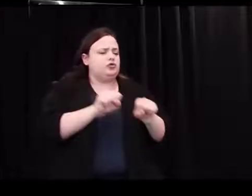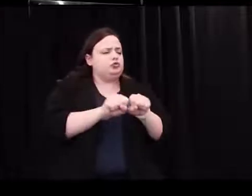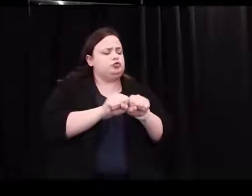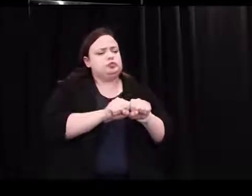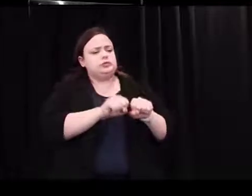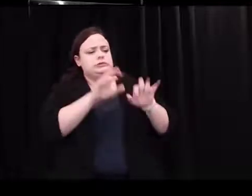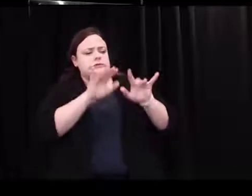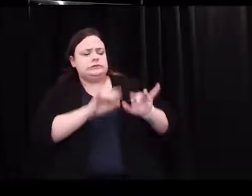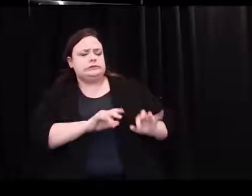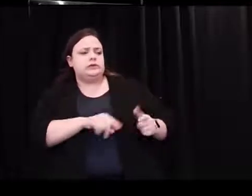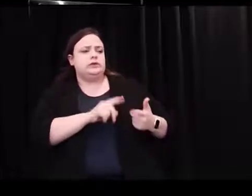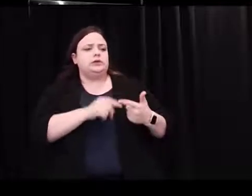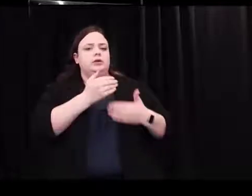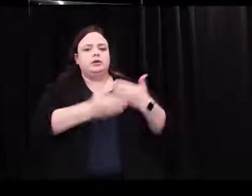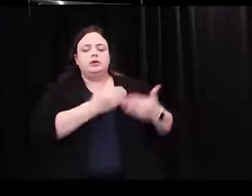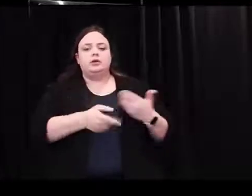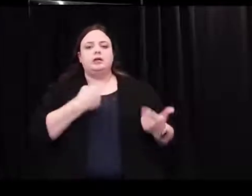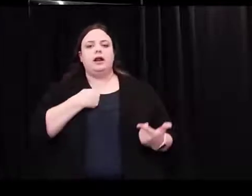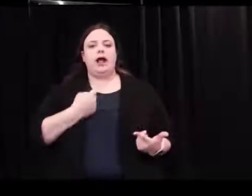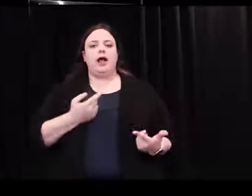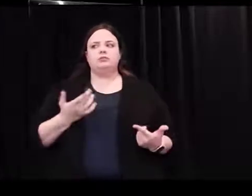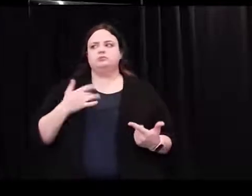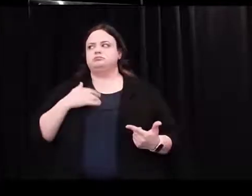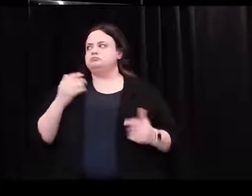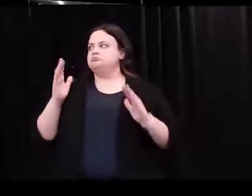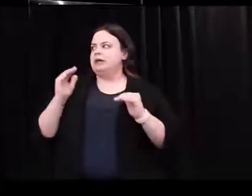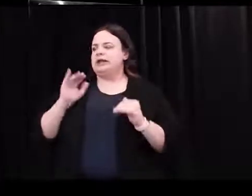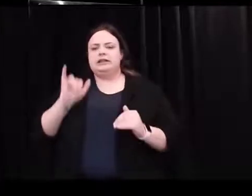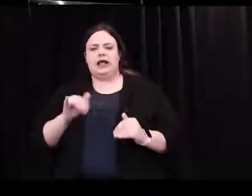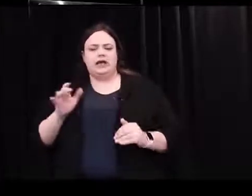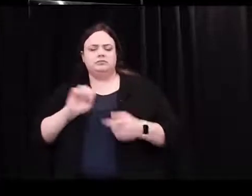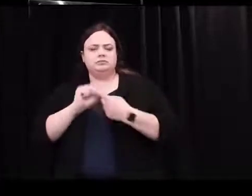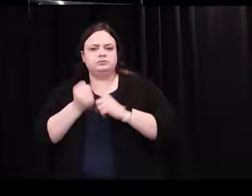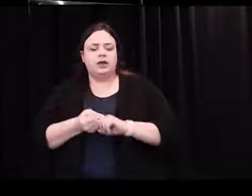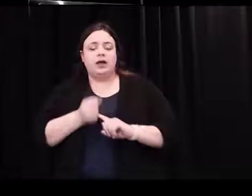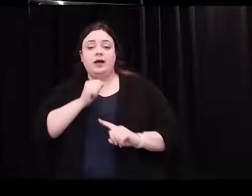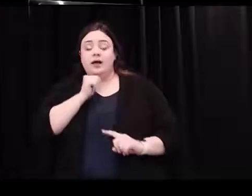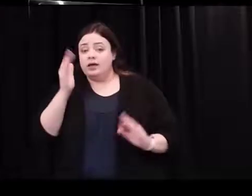and and and so on and so forth, and I was kind of expecting that. I wasn't expecting all the